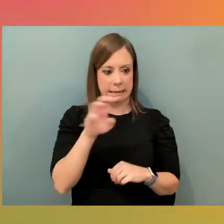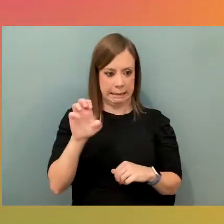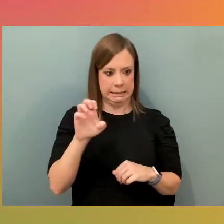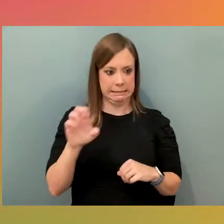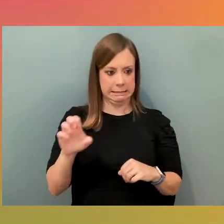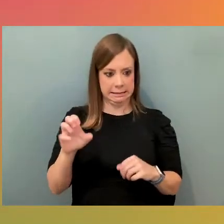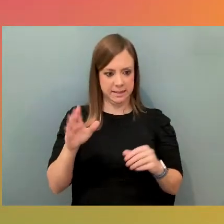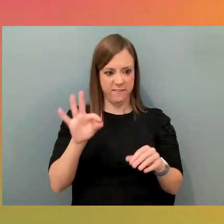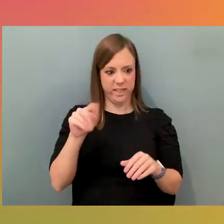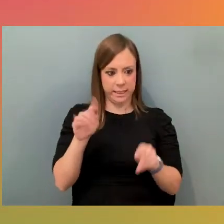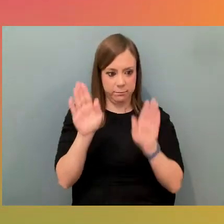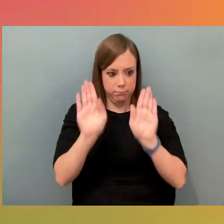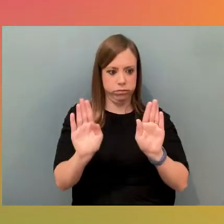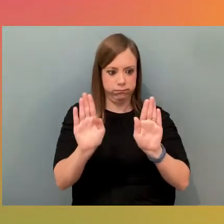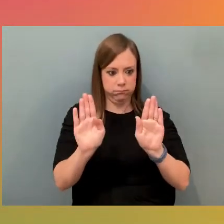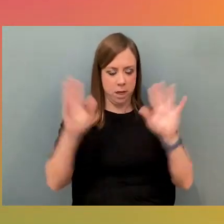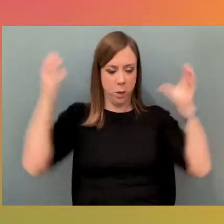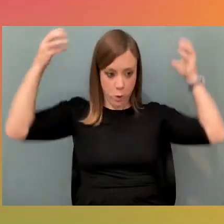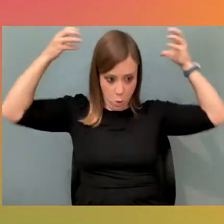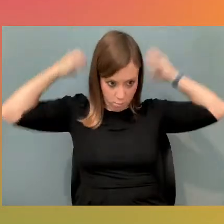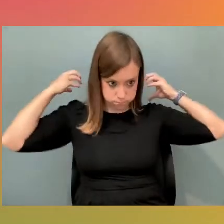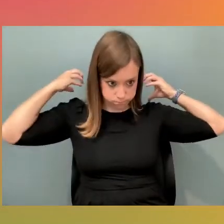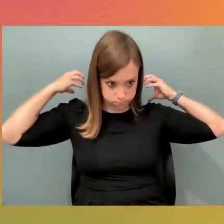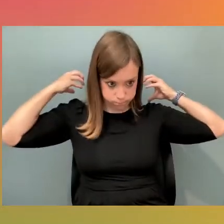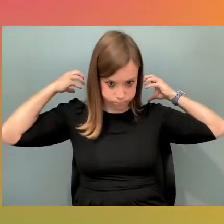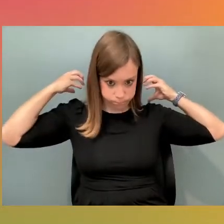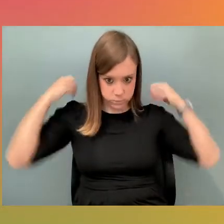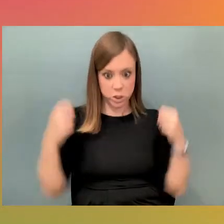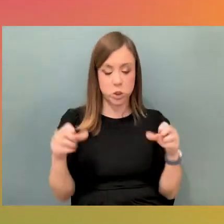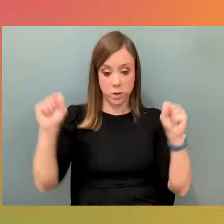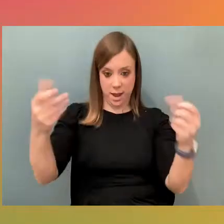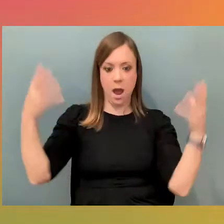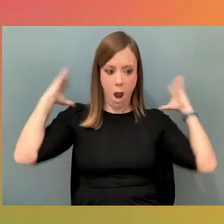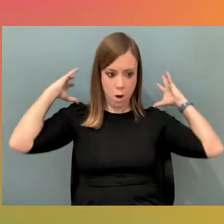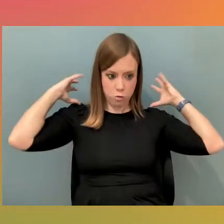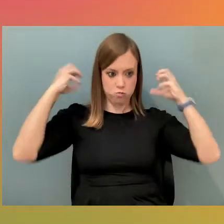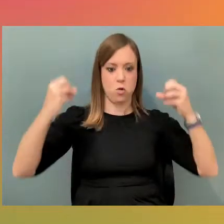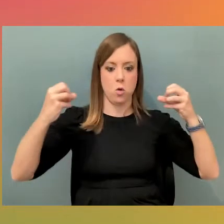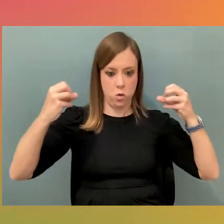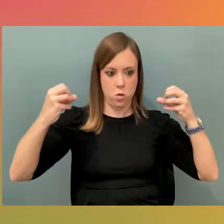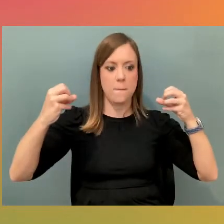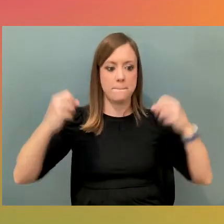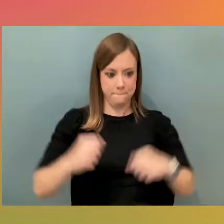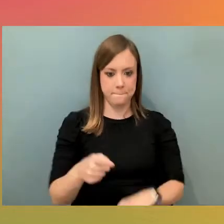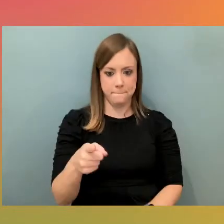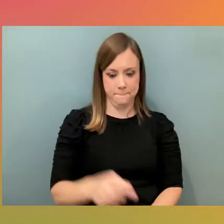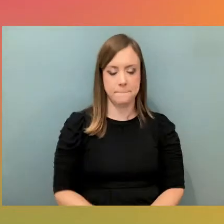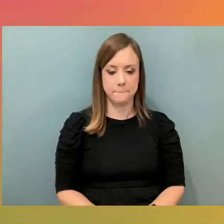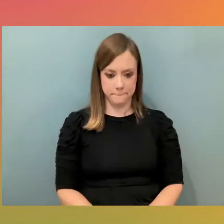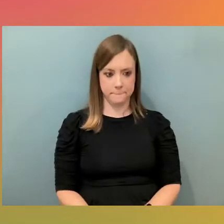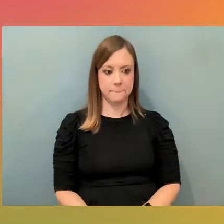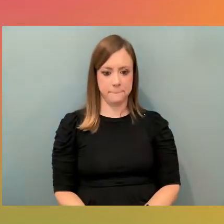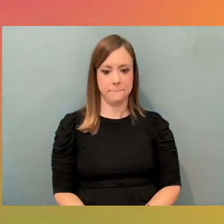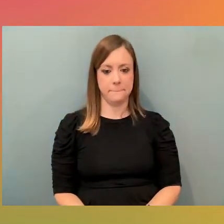YOU WILL BEND BOTH KNEES IF YOU WOULD LIKE TO DO THAT. TACK YOUR ARMS BY YOUR SIDE,